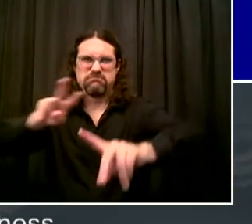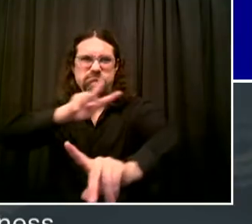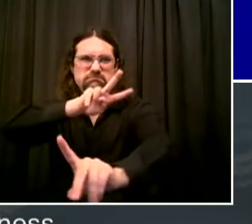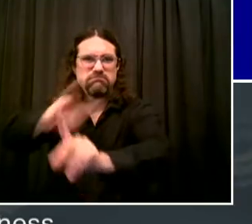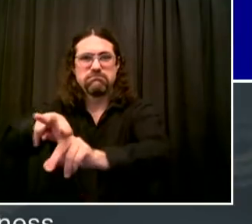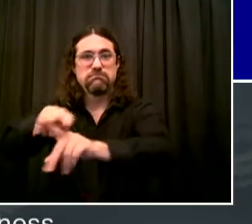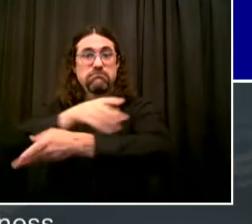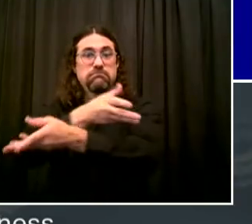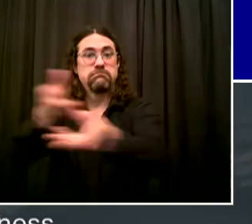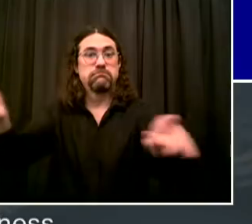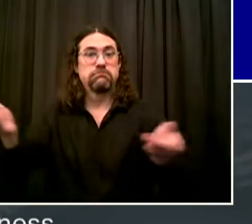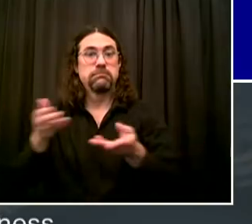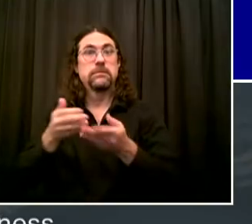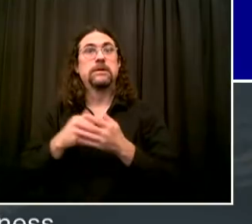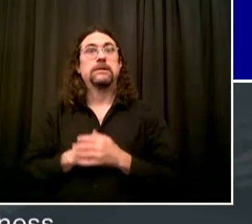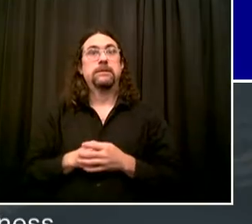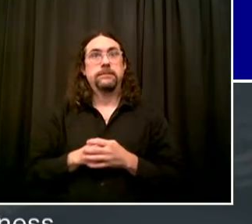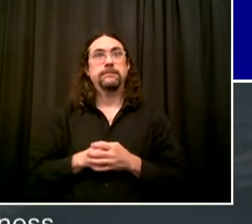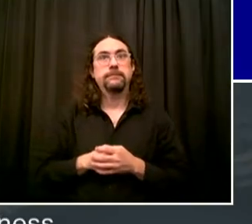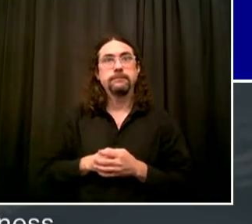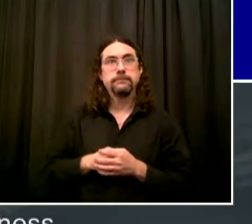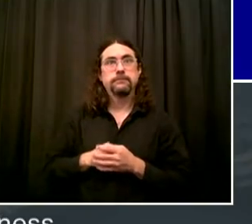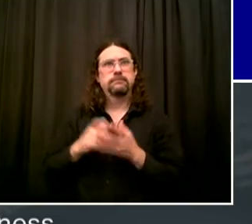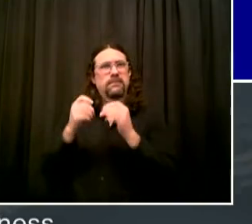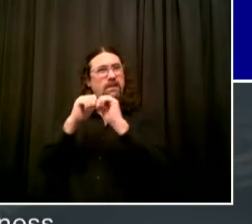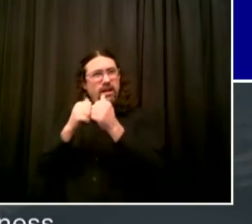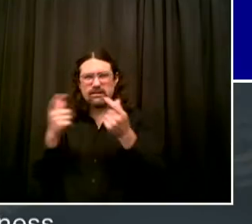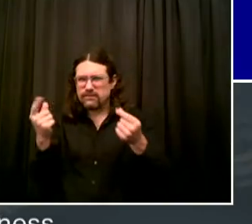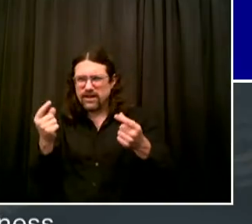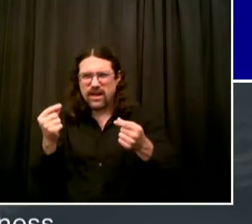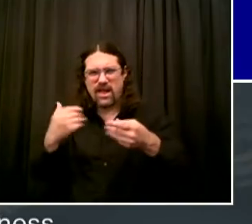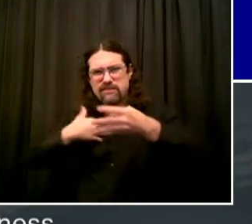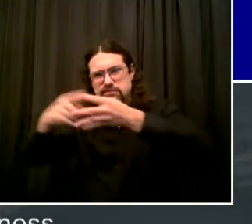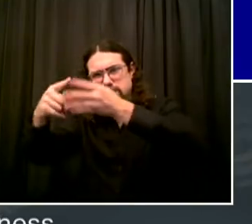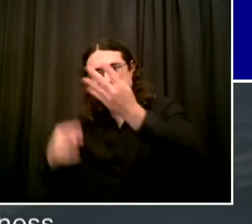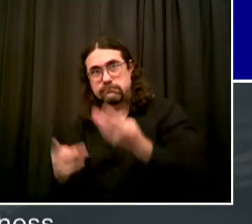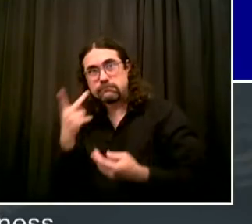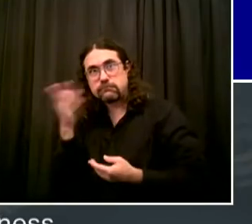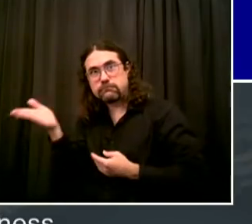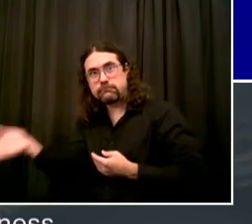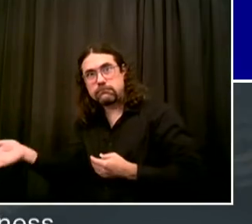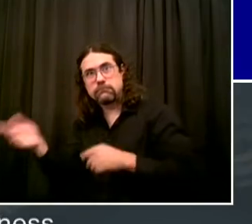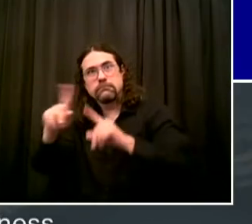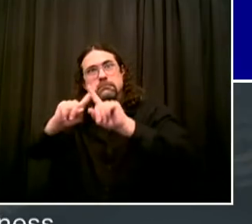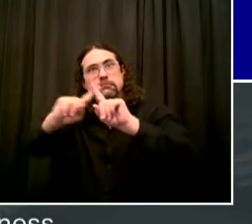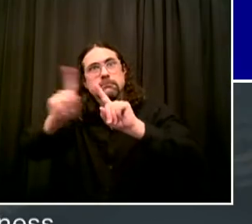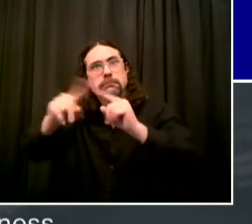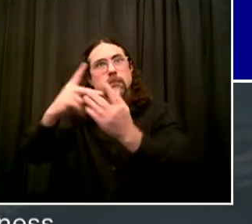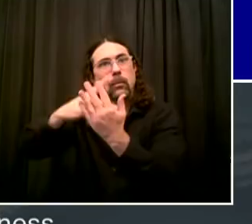WORD OUT IN THE COMMUNITY. ETHYIL WL GET PAID TO DO THIS GRETA WROK TWIH A MEANINGFUL PRODUCTIVE WORK